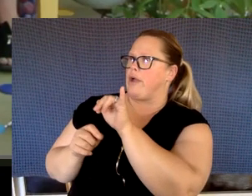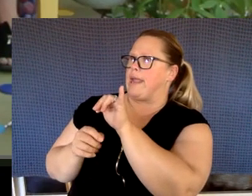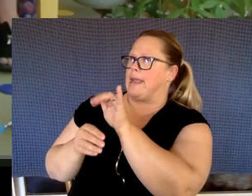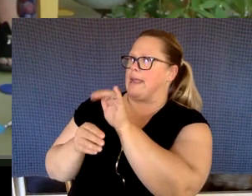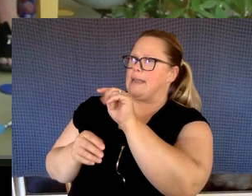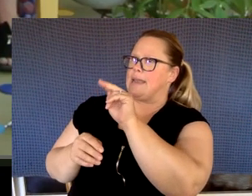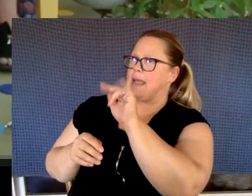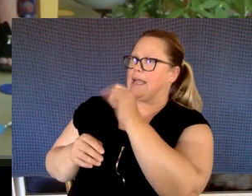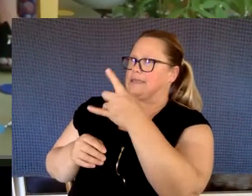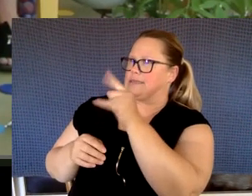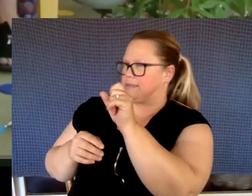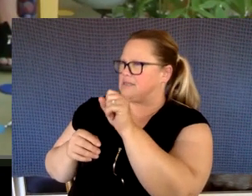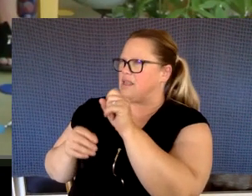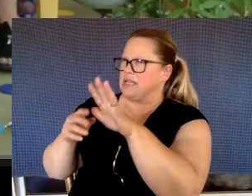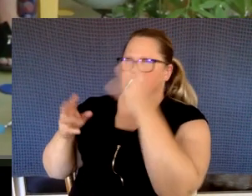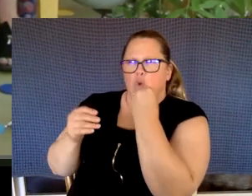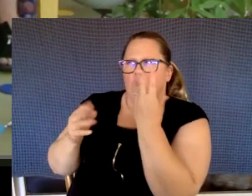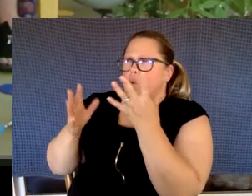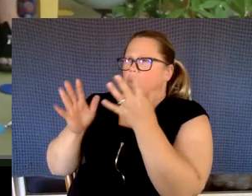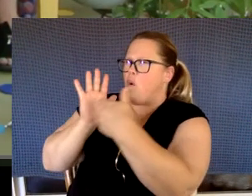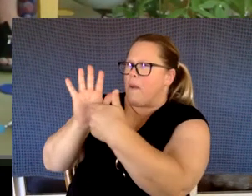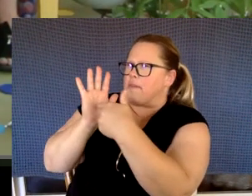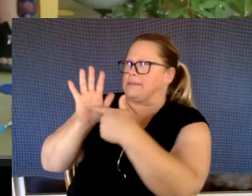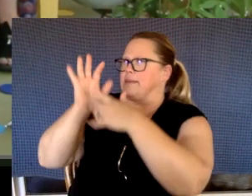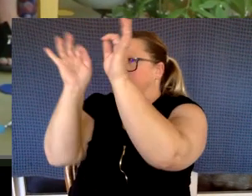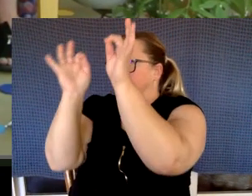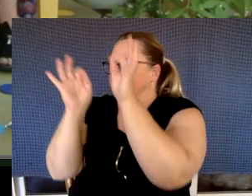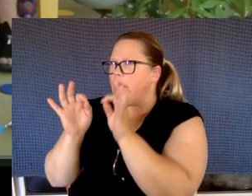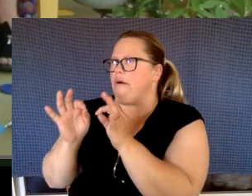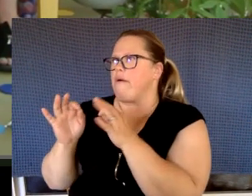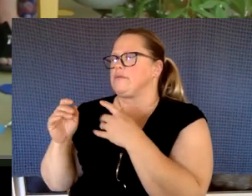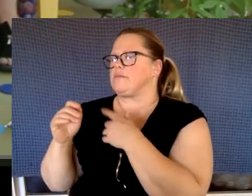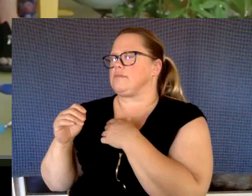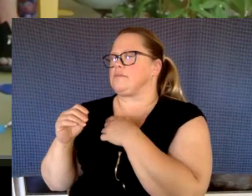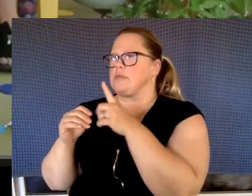representation of dots and that would have been painted like 40